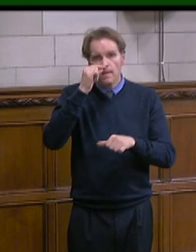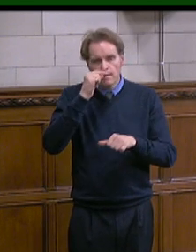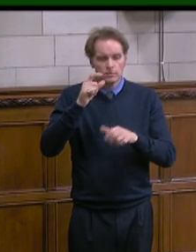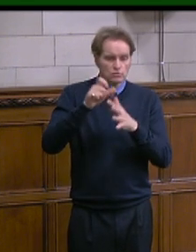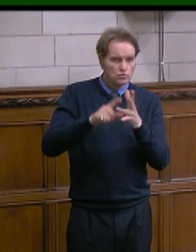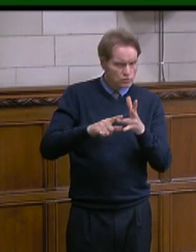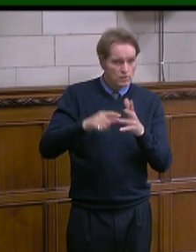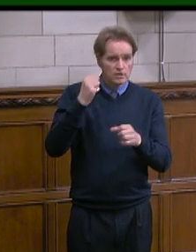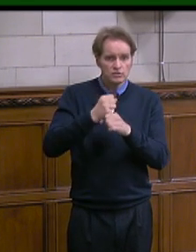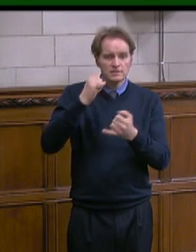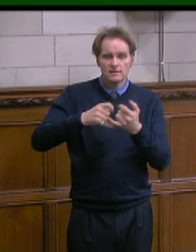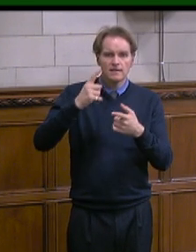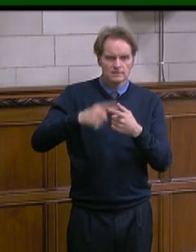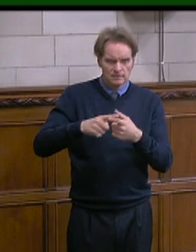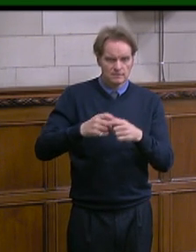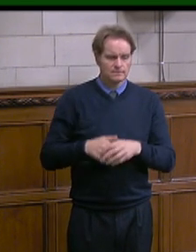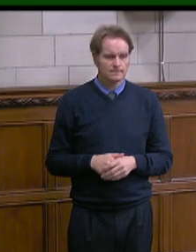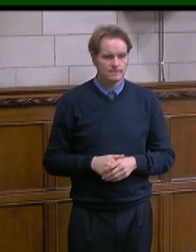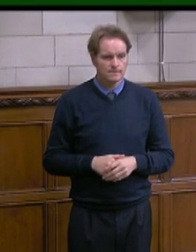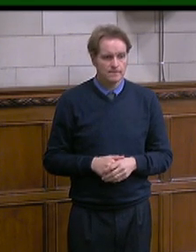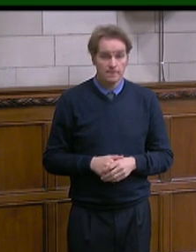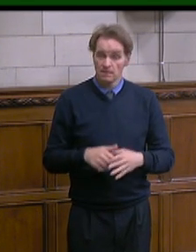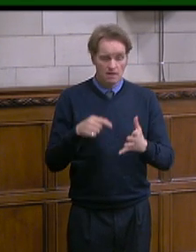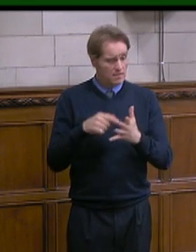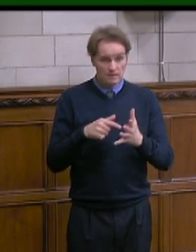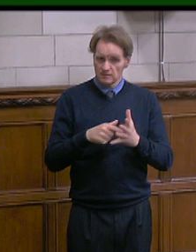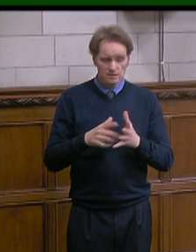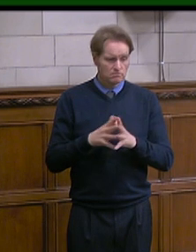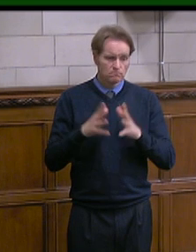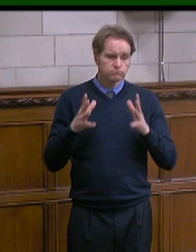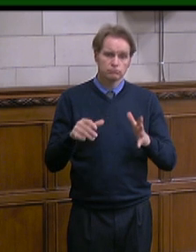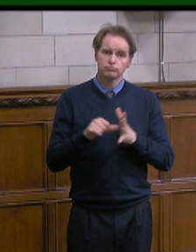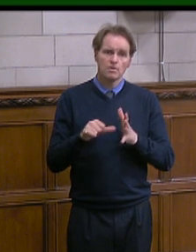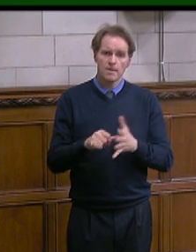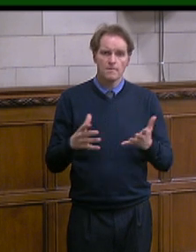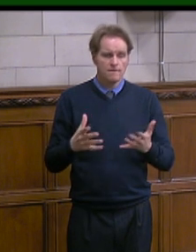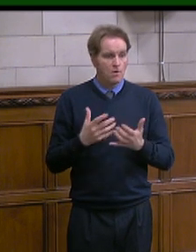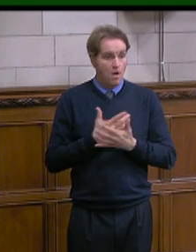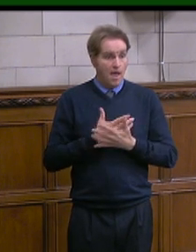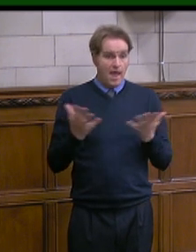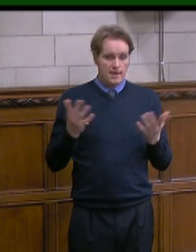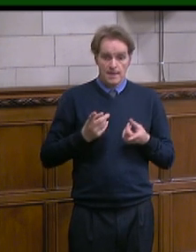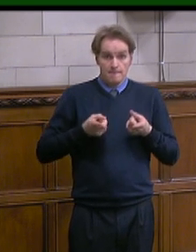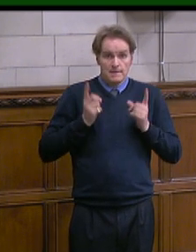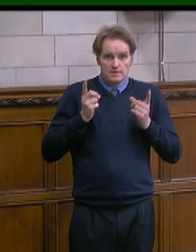Those are the issues confronting any Minister in the Department for Education as regards